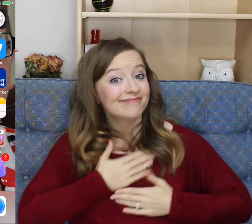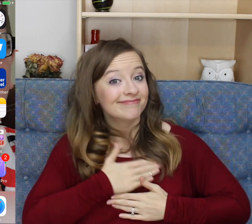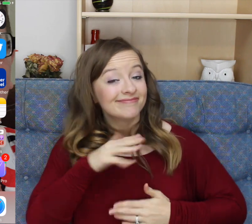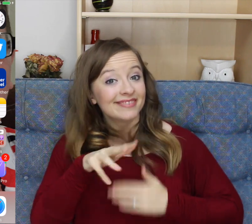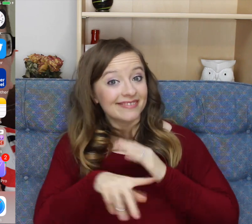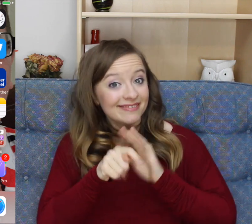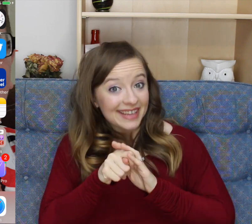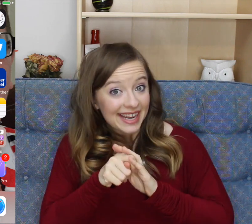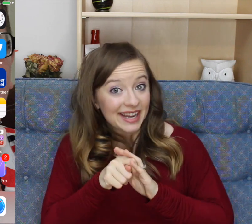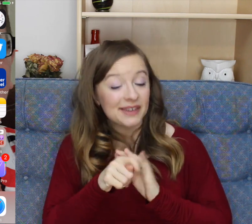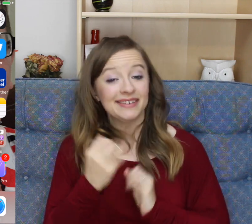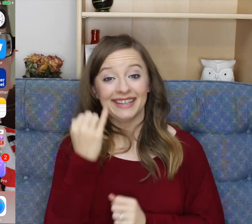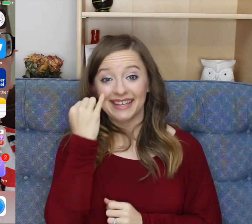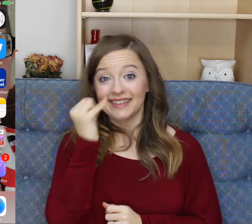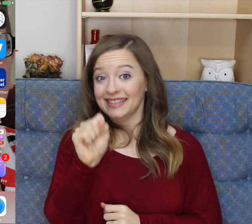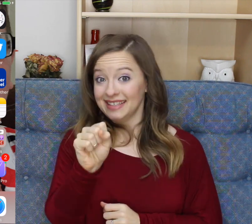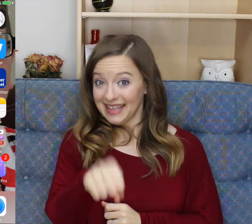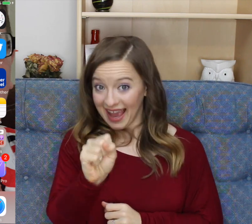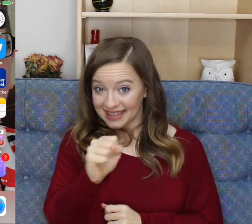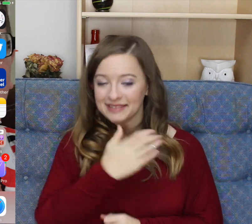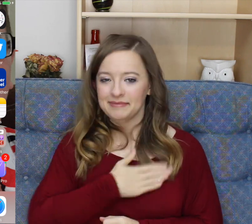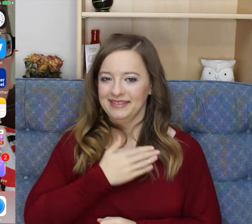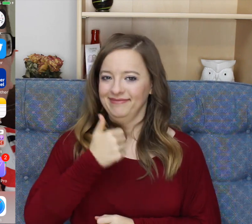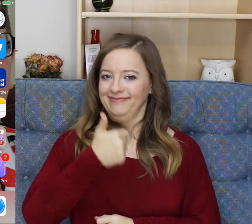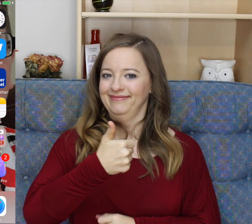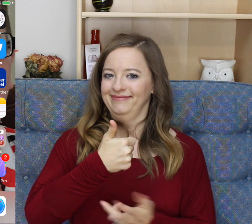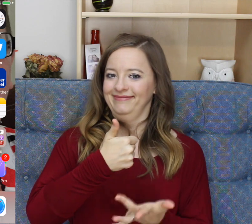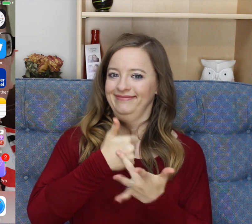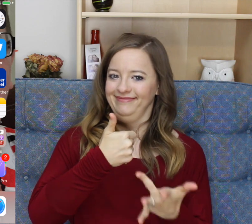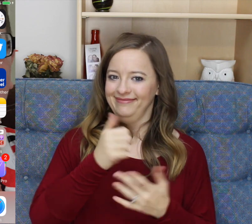So I hope you guys have enjoyed this video. If you have,